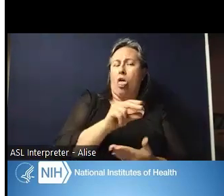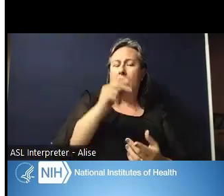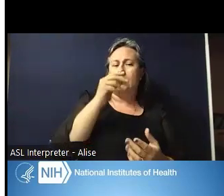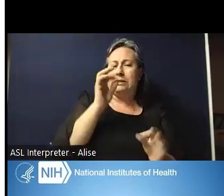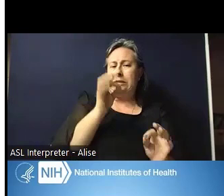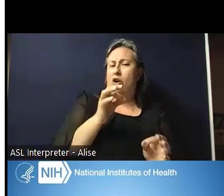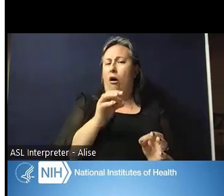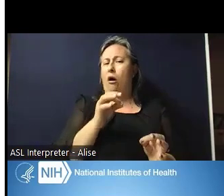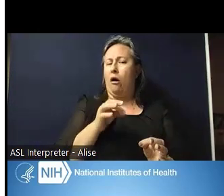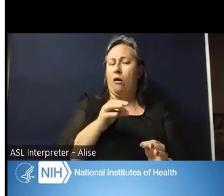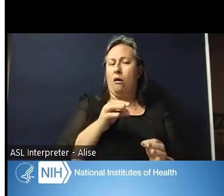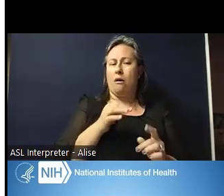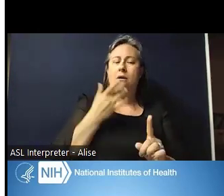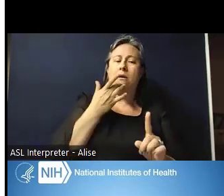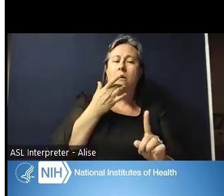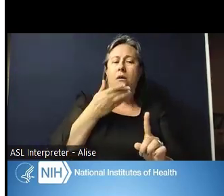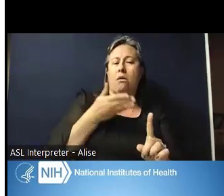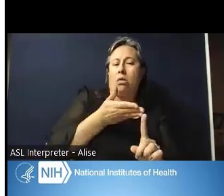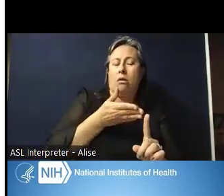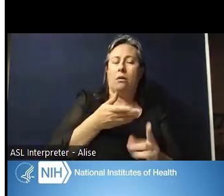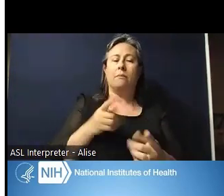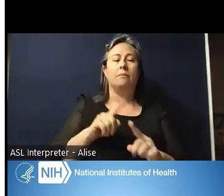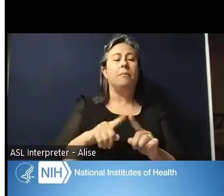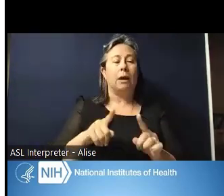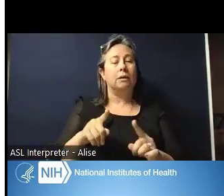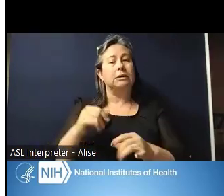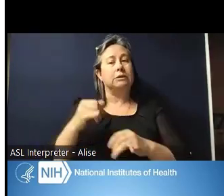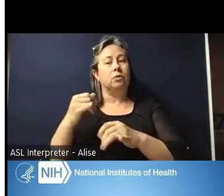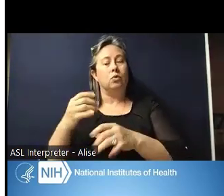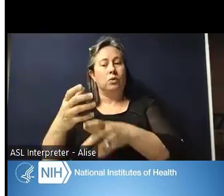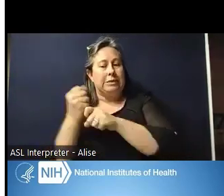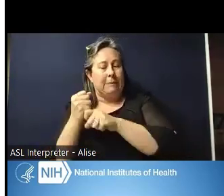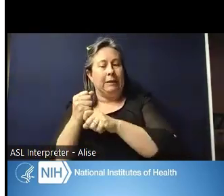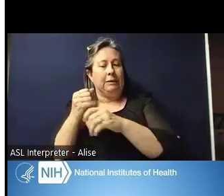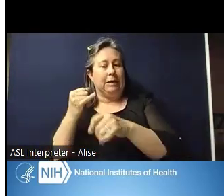but essentially the recipient institutions ... comply with the requirements,